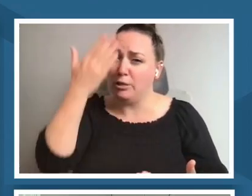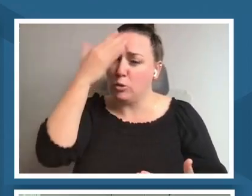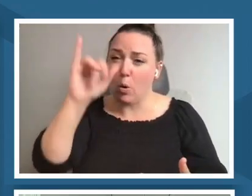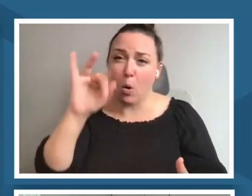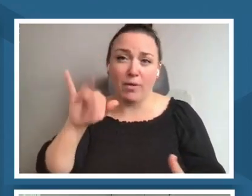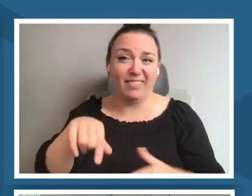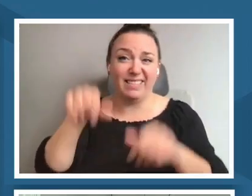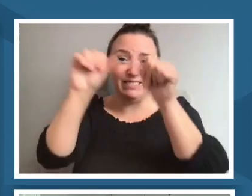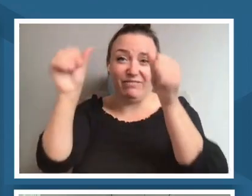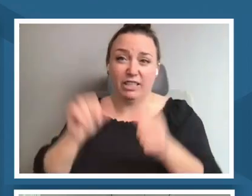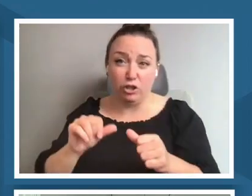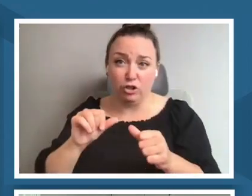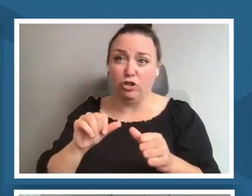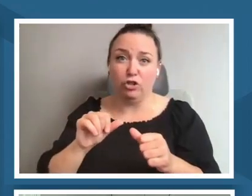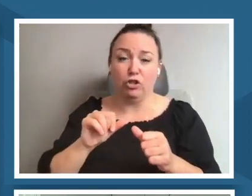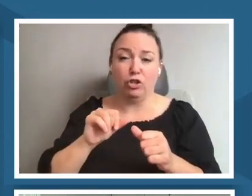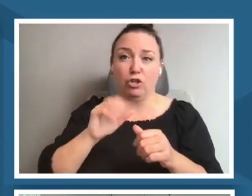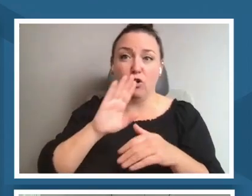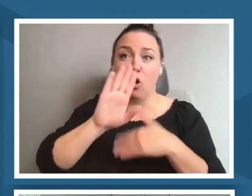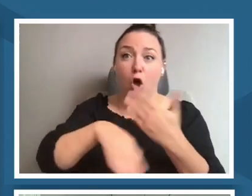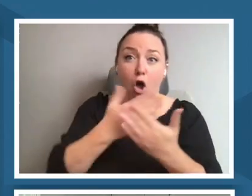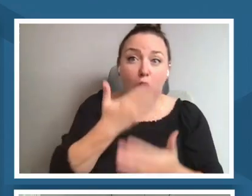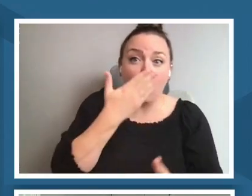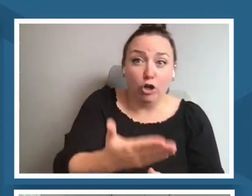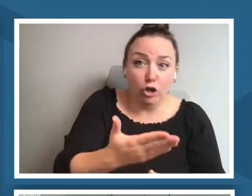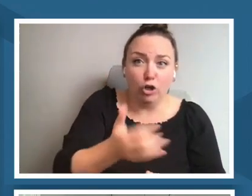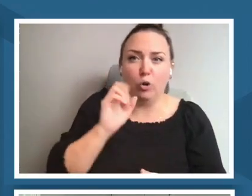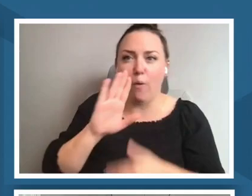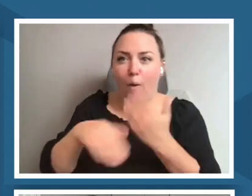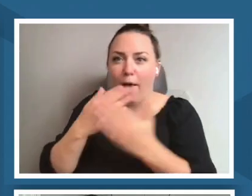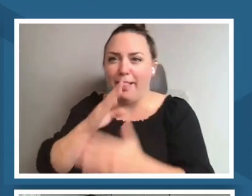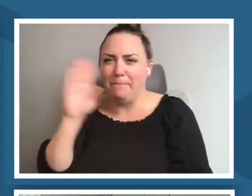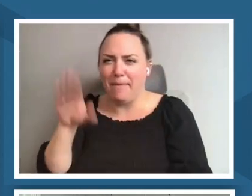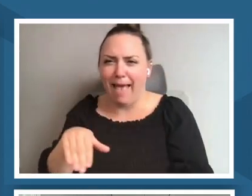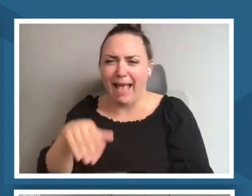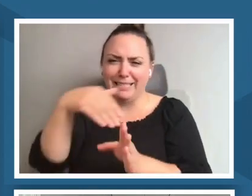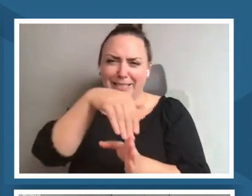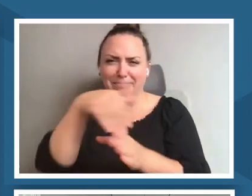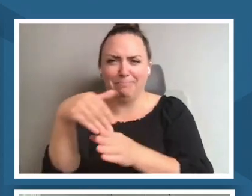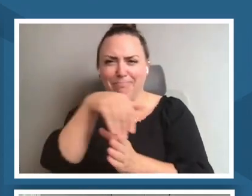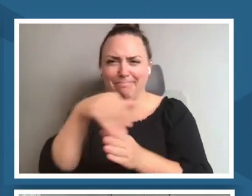that's a kind of a weird in between place for a story